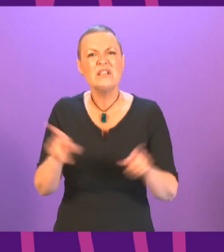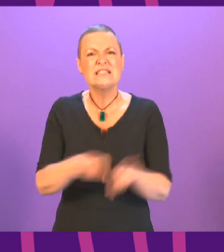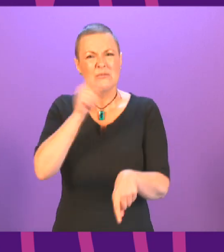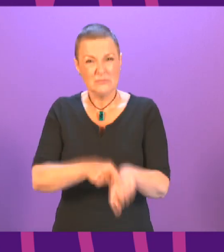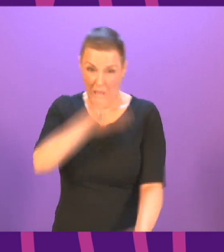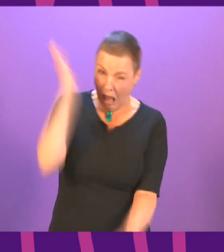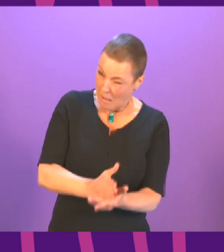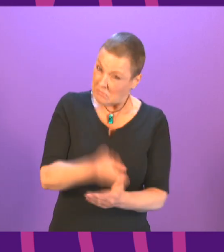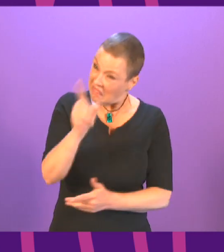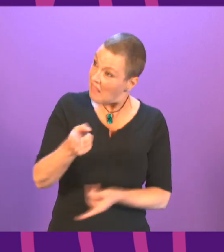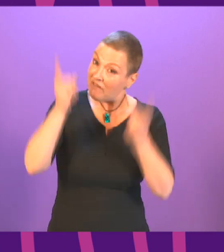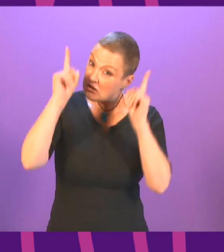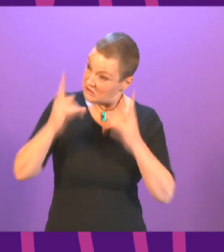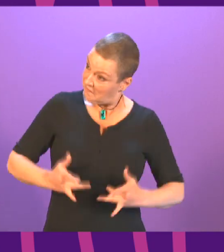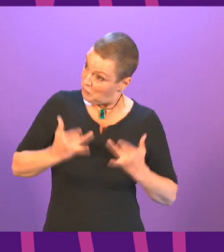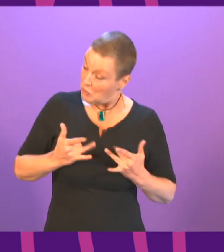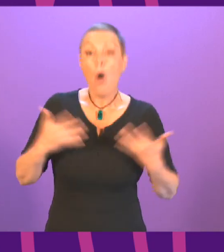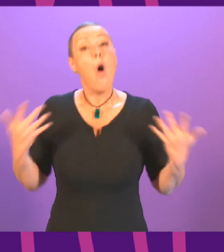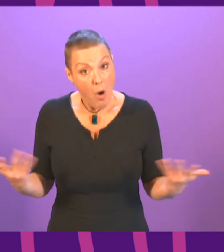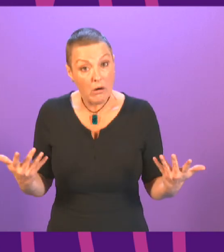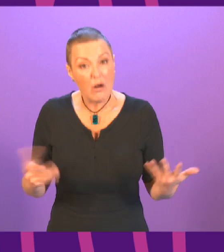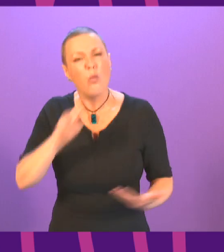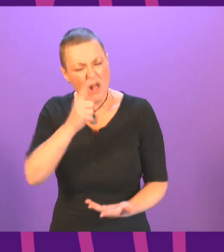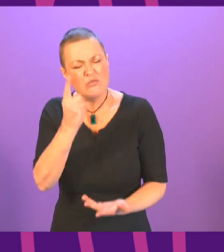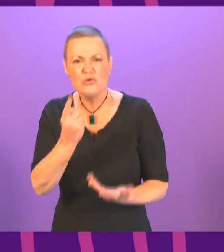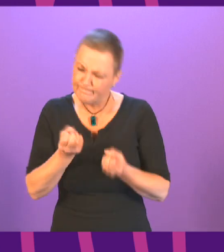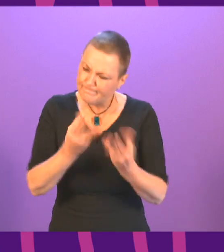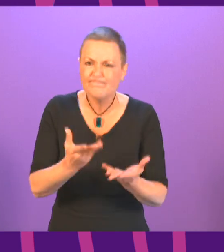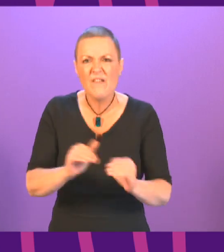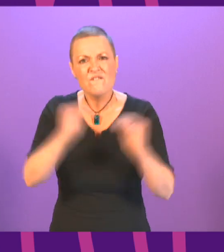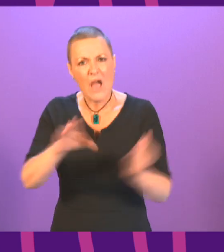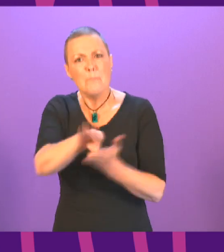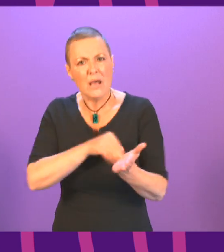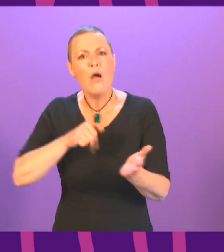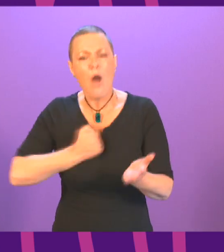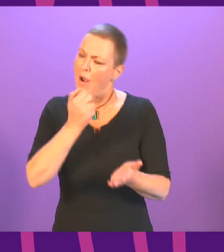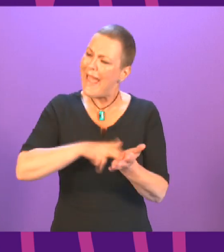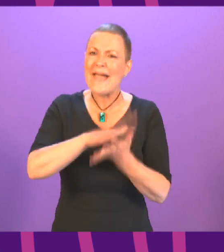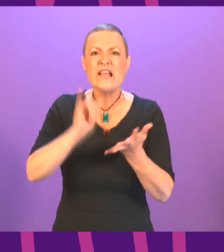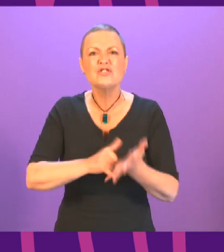in hand. Is that the First Minister’s view, or will she deliver fair pay for our NHS workers—no